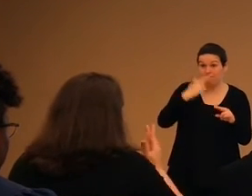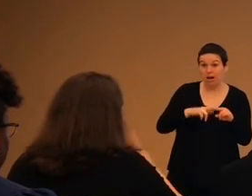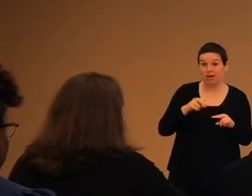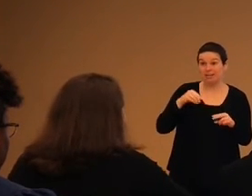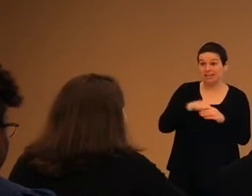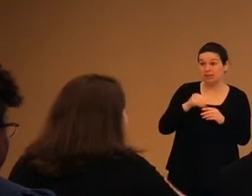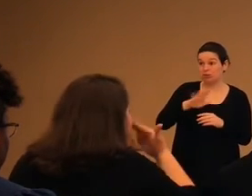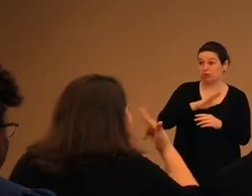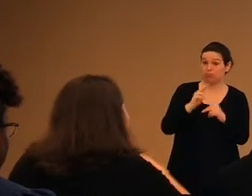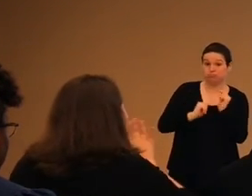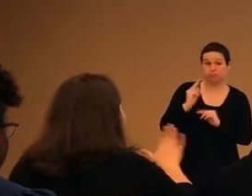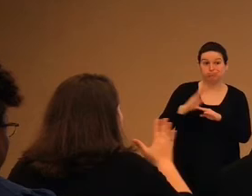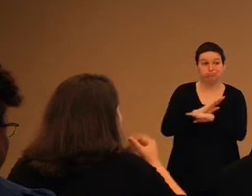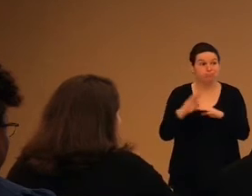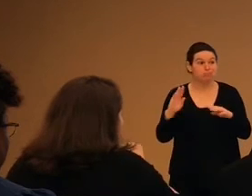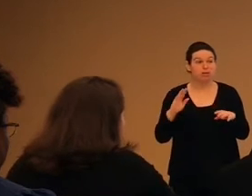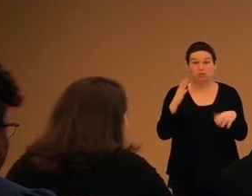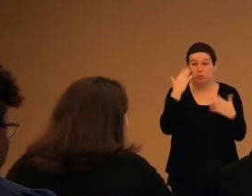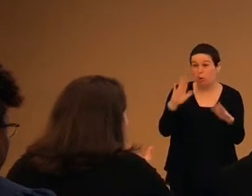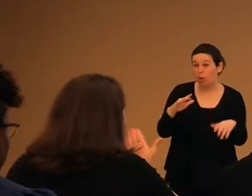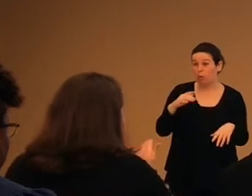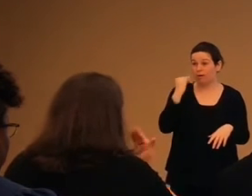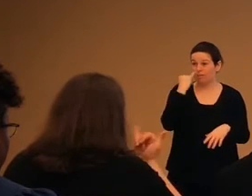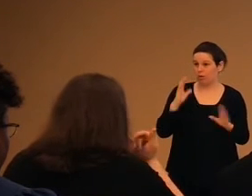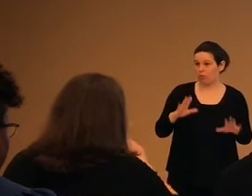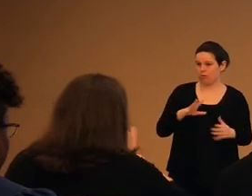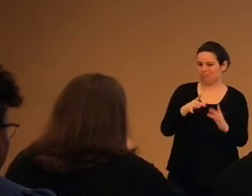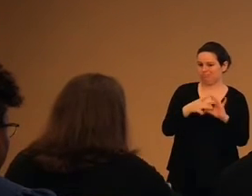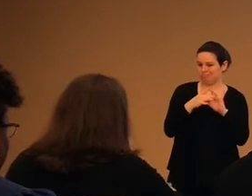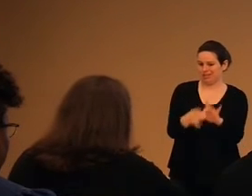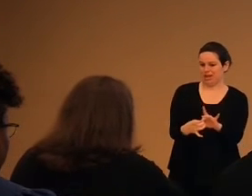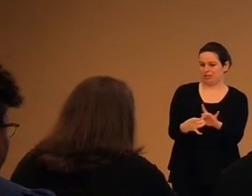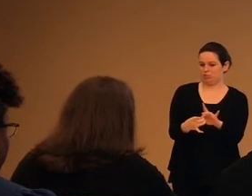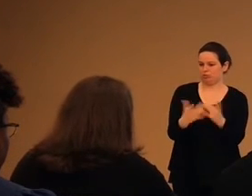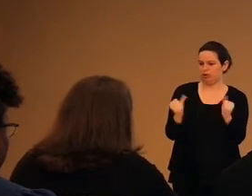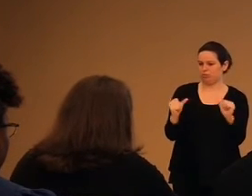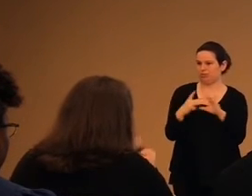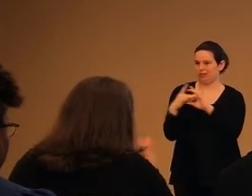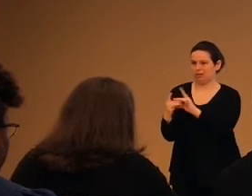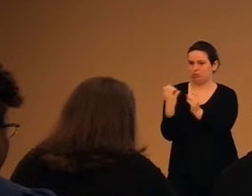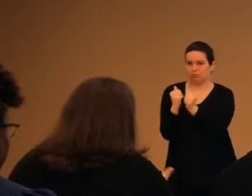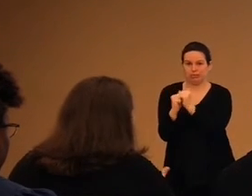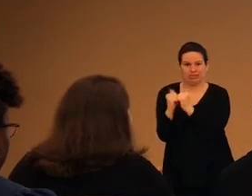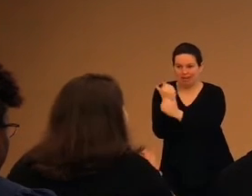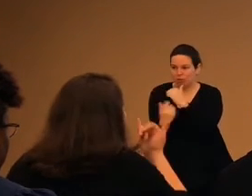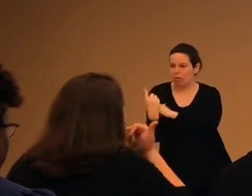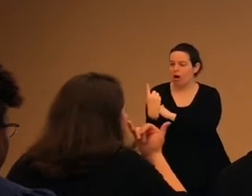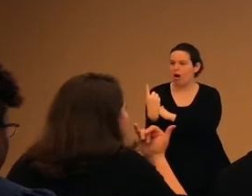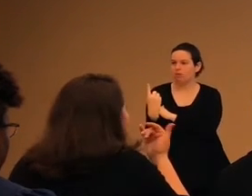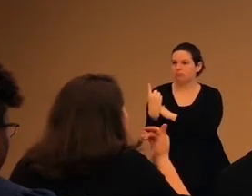Institution are going to connect with what you're trying to get everyone connect with if you don't give everyone the opportunity